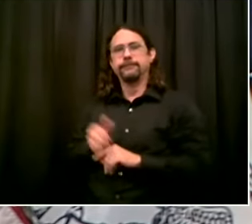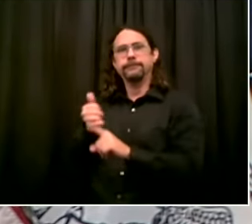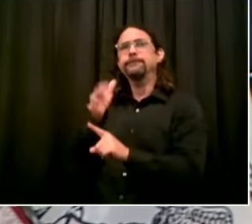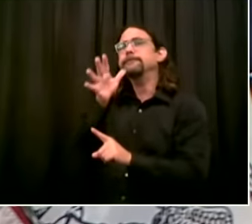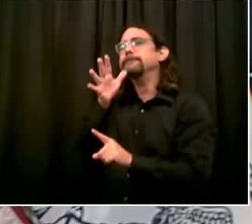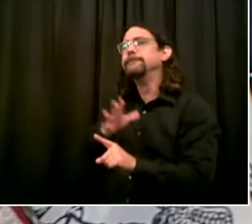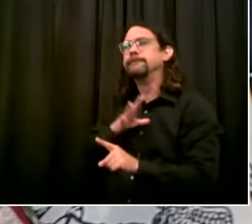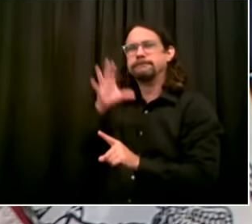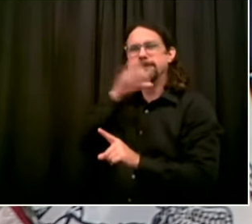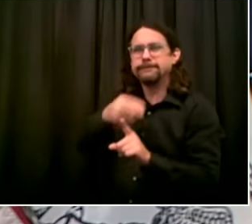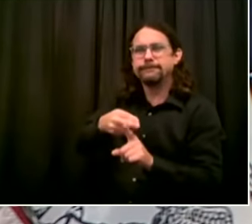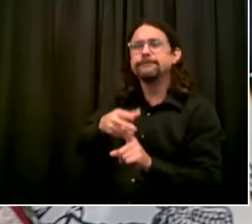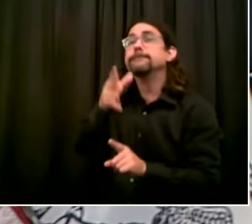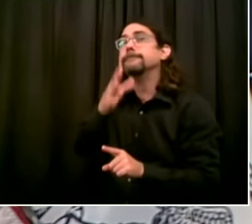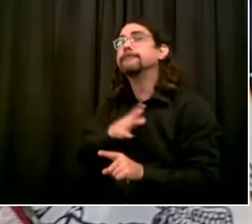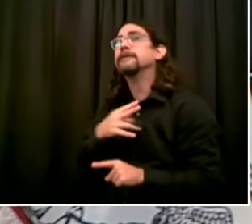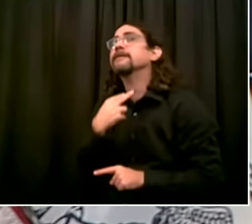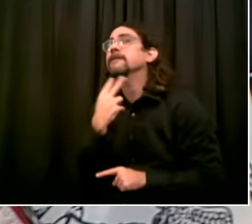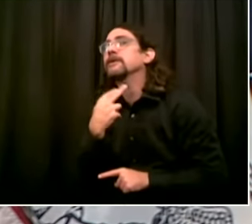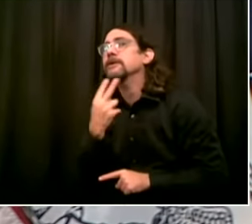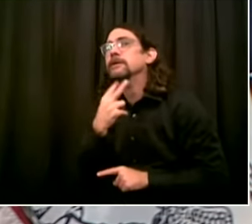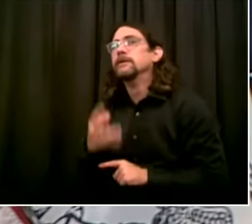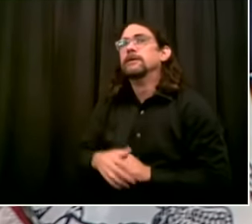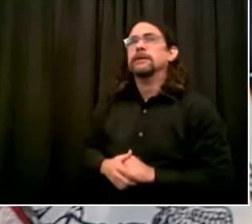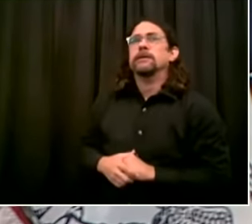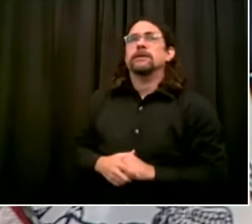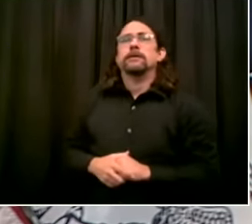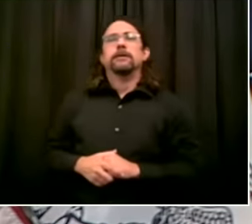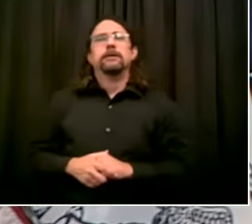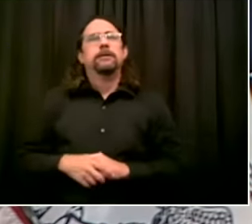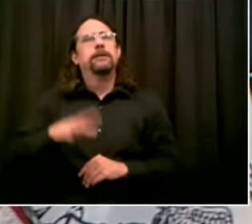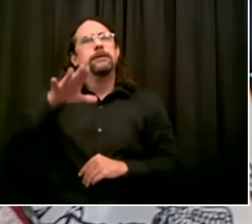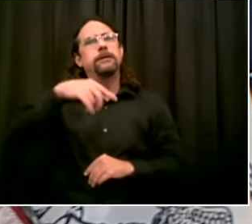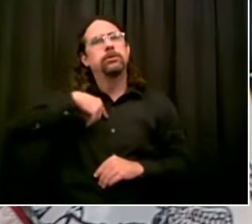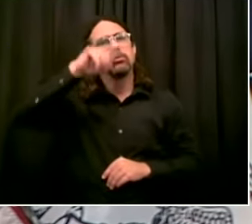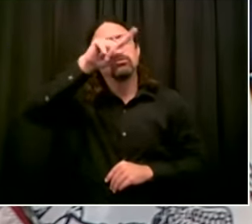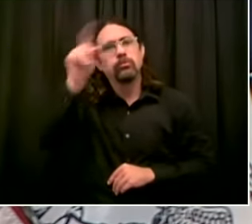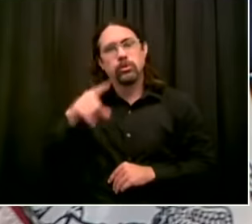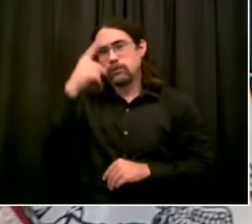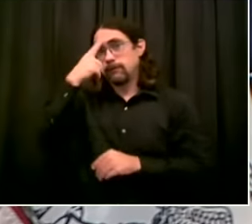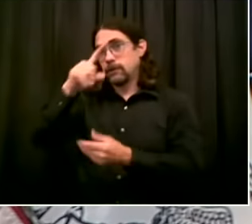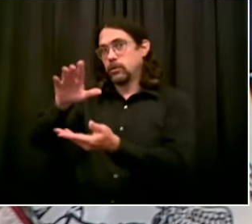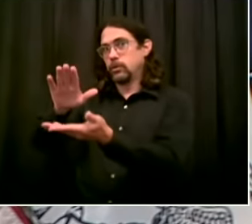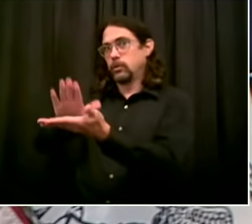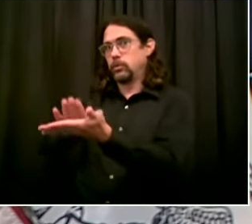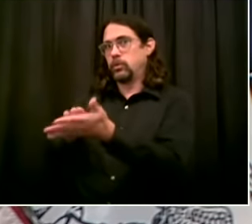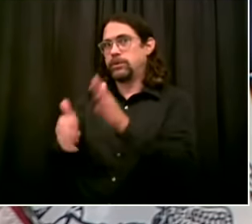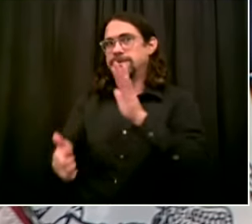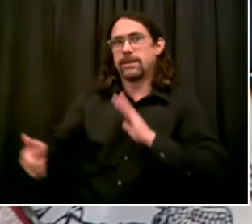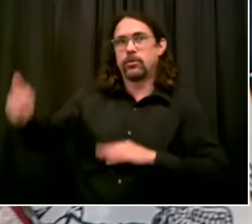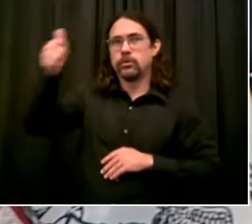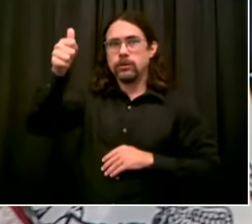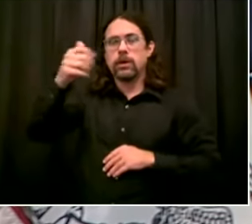SAID IT MAY TAKE SEVERAL WEEKS TO SEE THAT IMPACT.